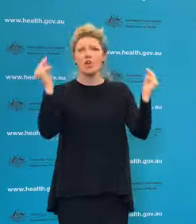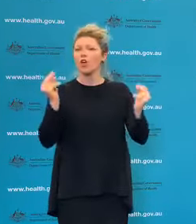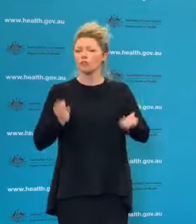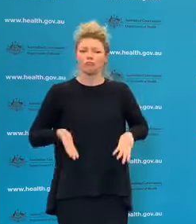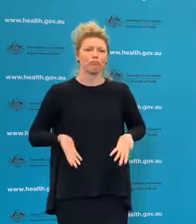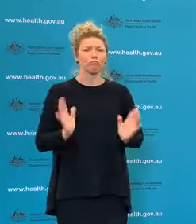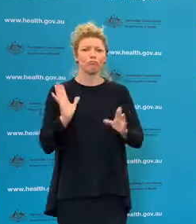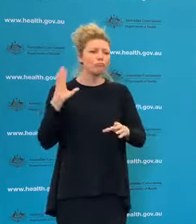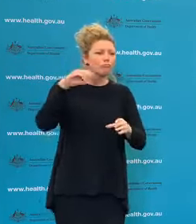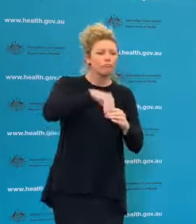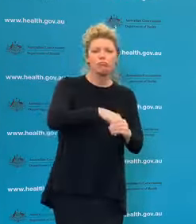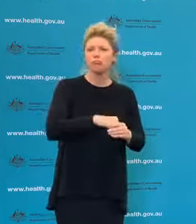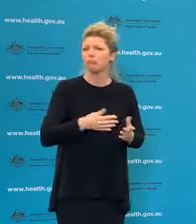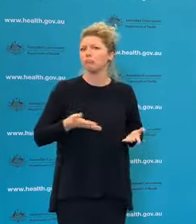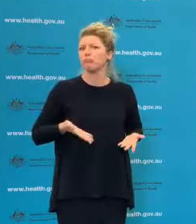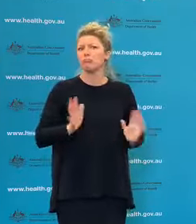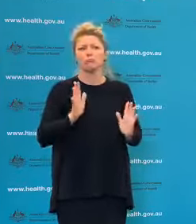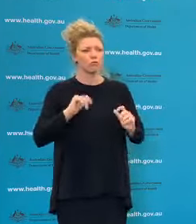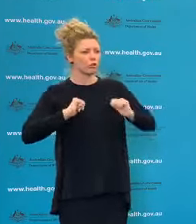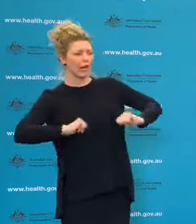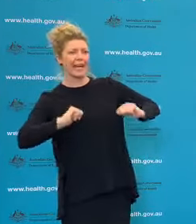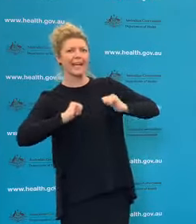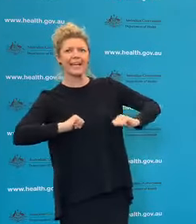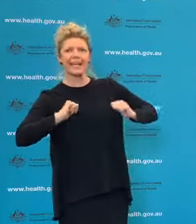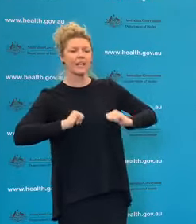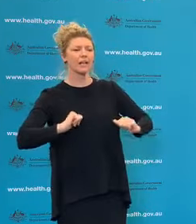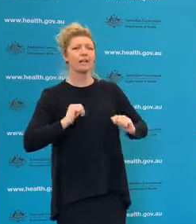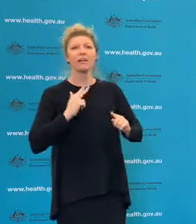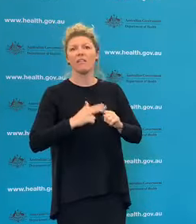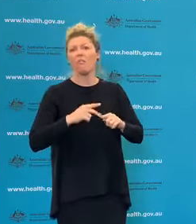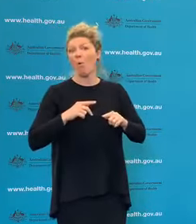willing to step forward to do this training to help Australians. That